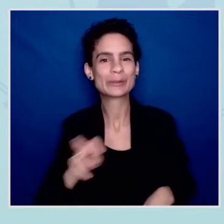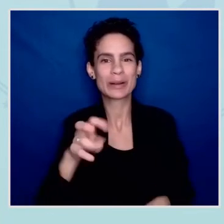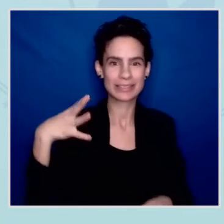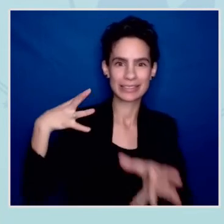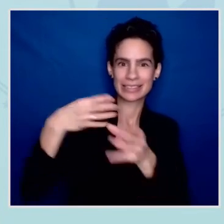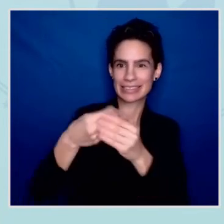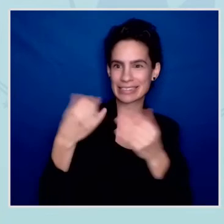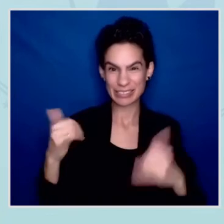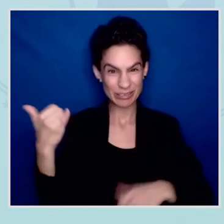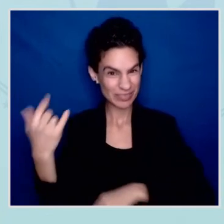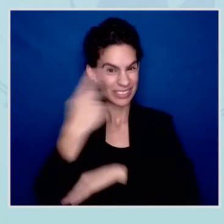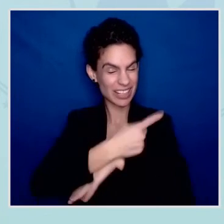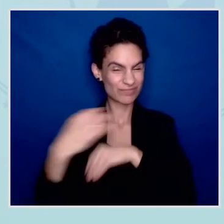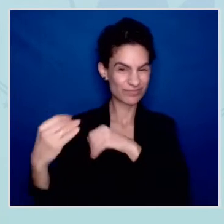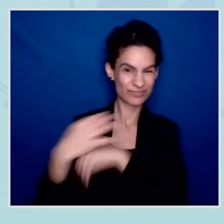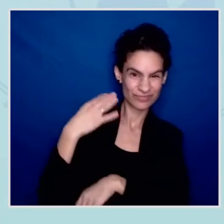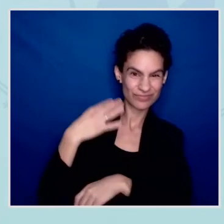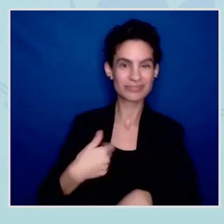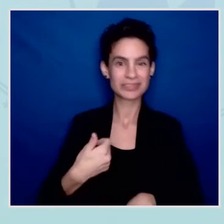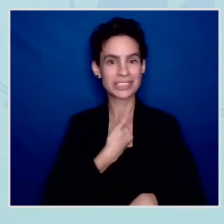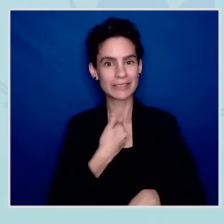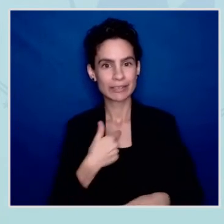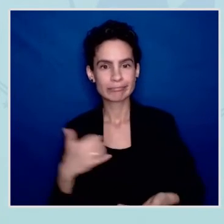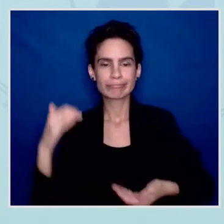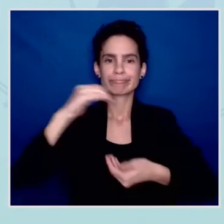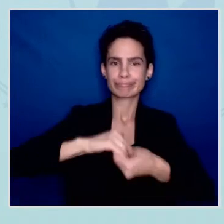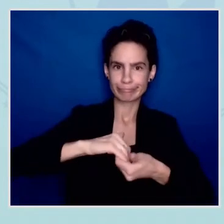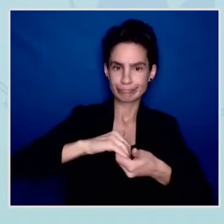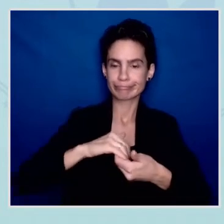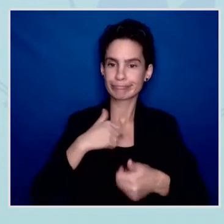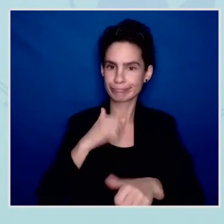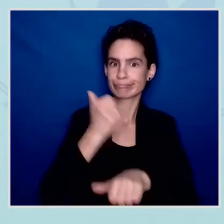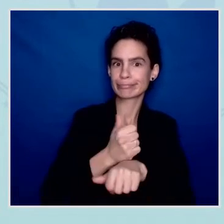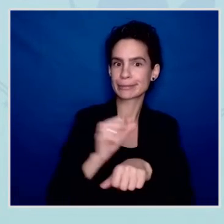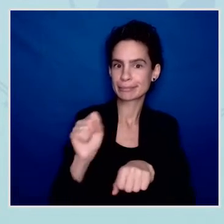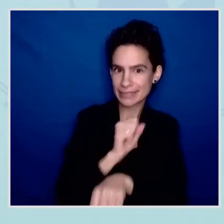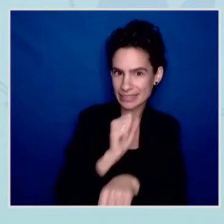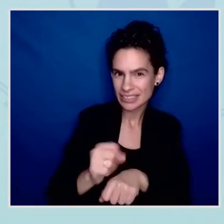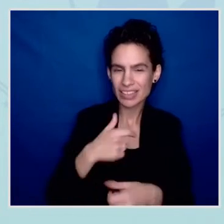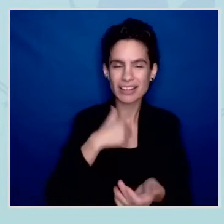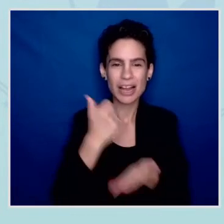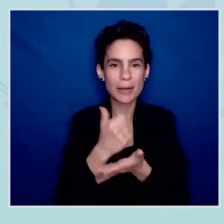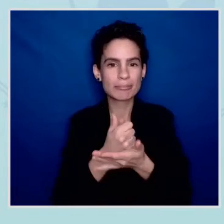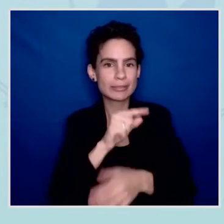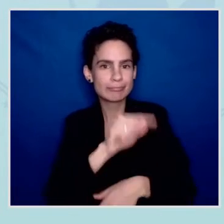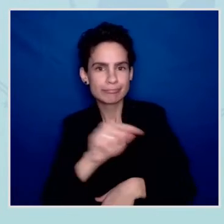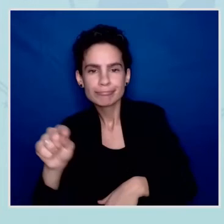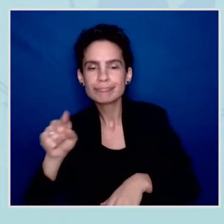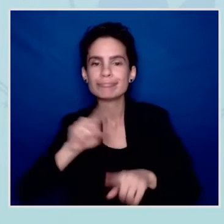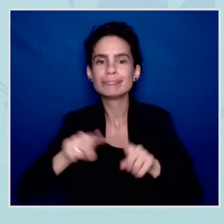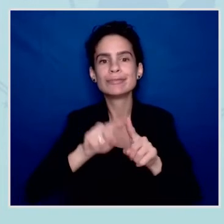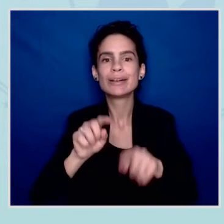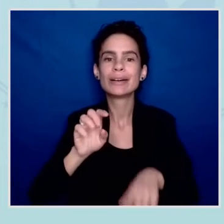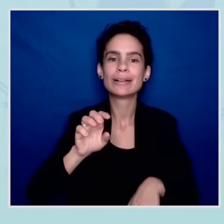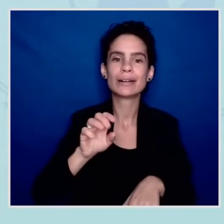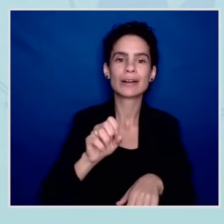CAREER AND REALLY INSPIRED MY